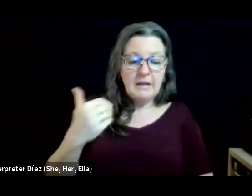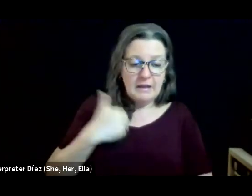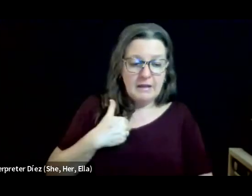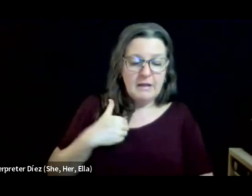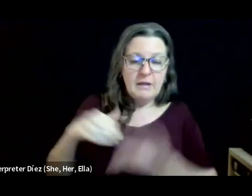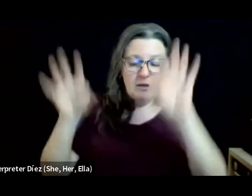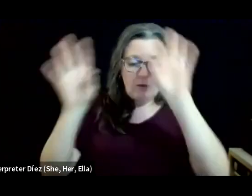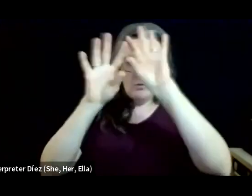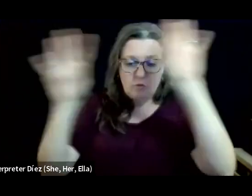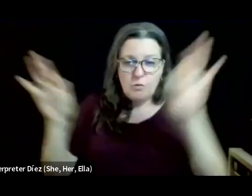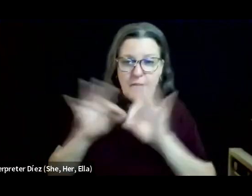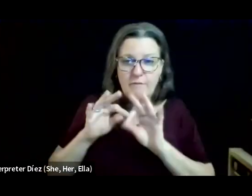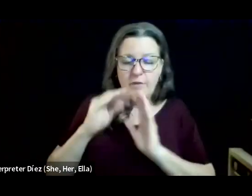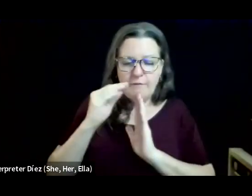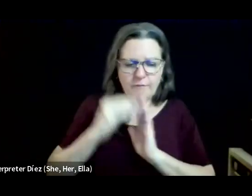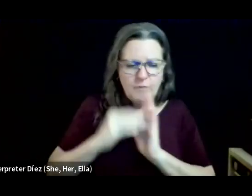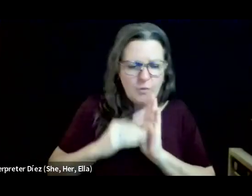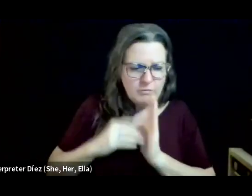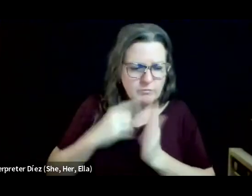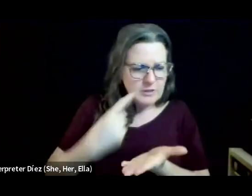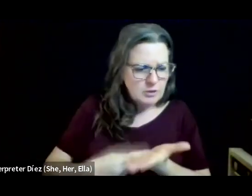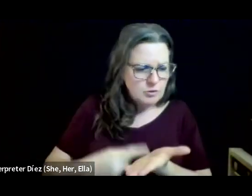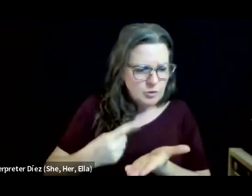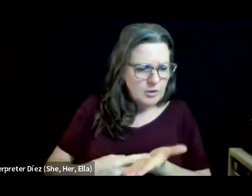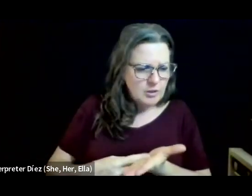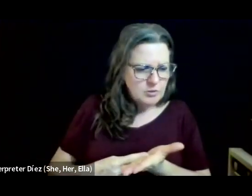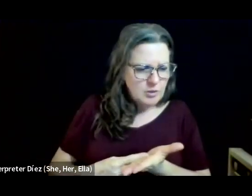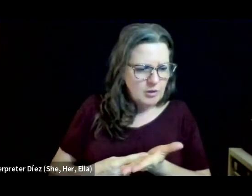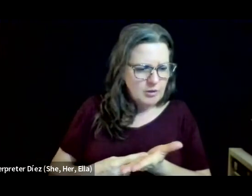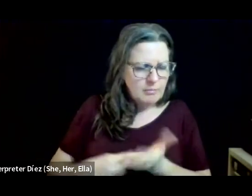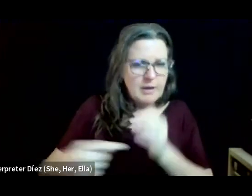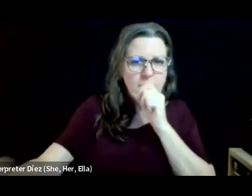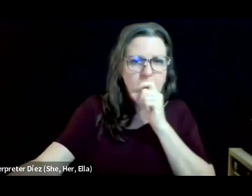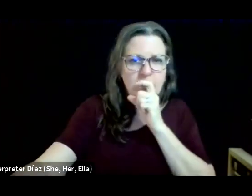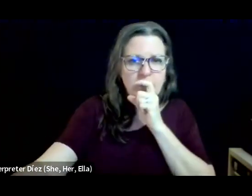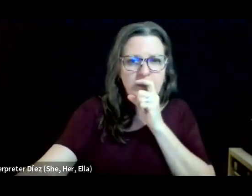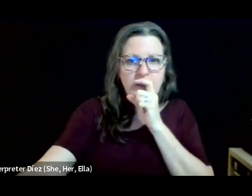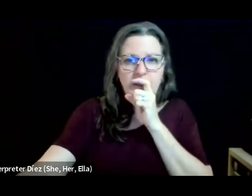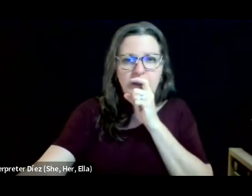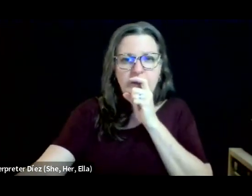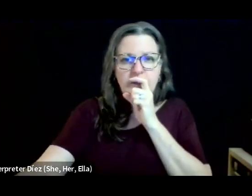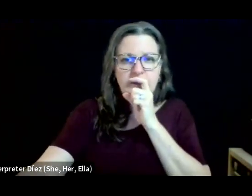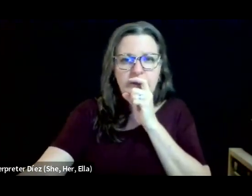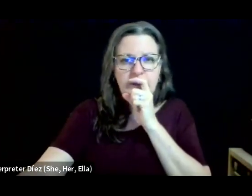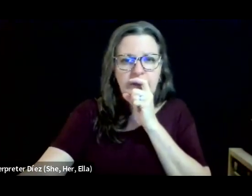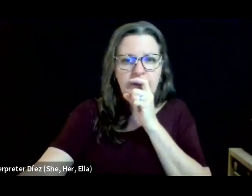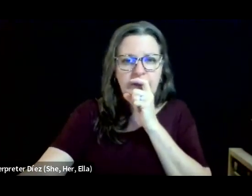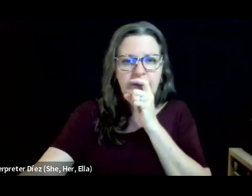You can, uh, talk about the specifics. Okay.